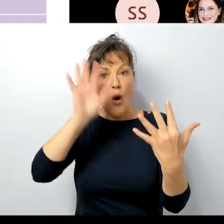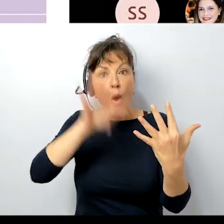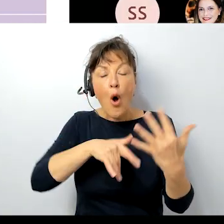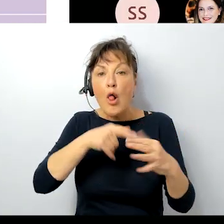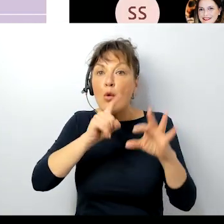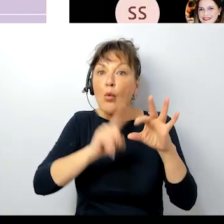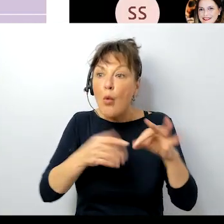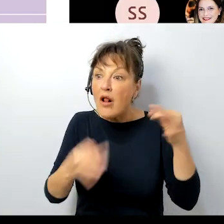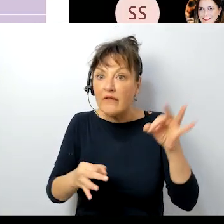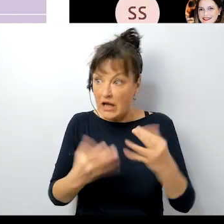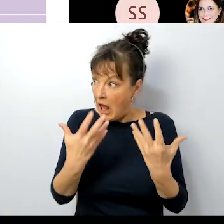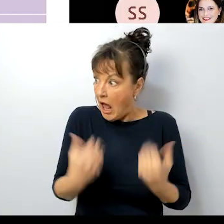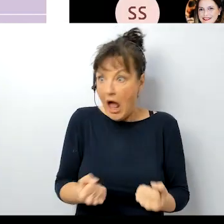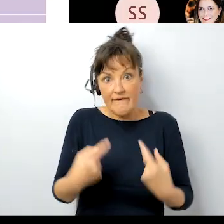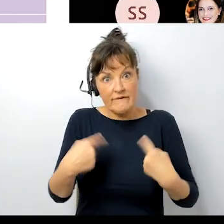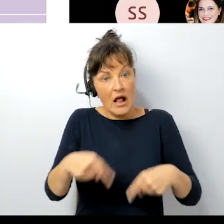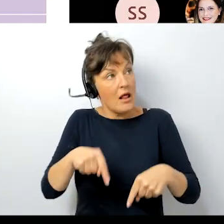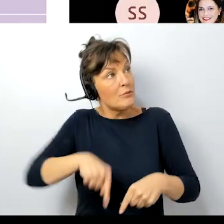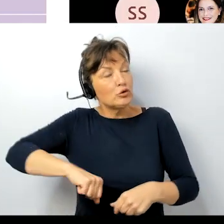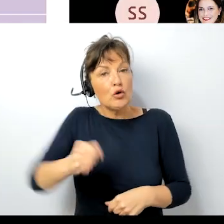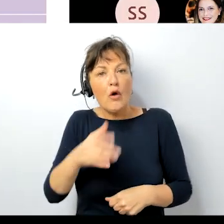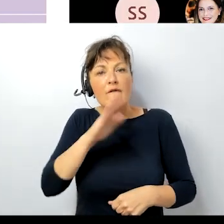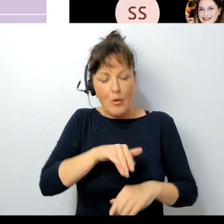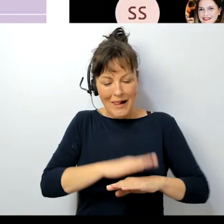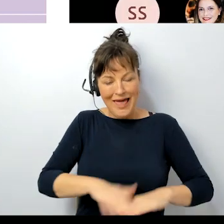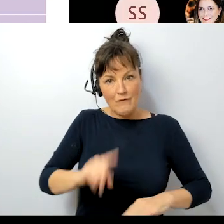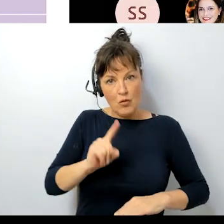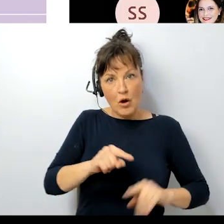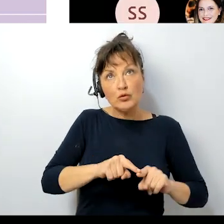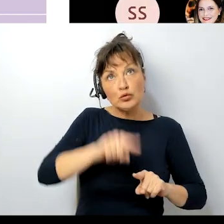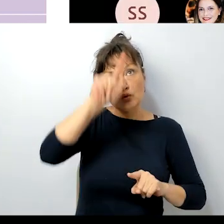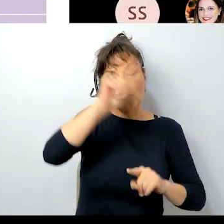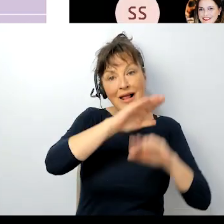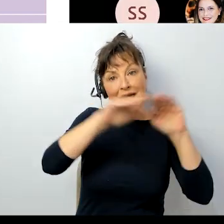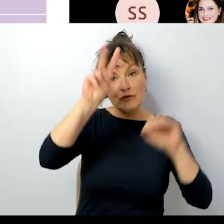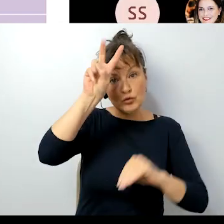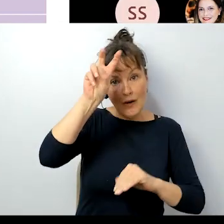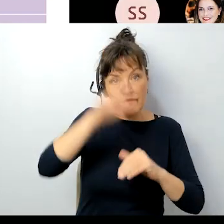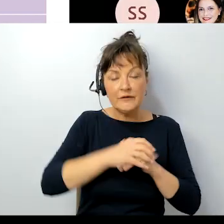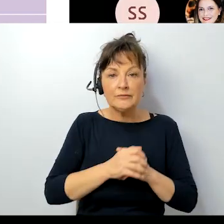of all the qualifications you can gain in Scotland ranging from Level 1 to level 12.